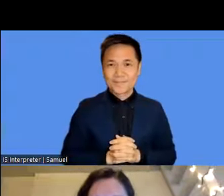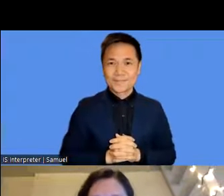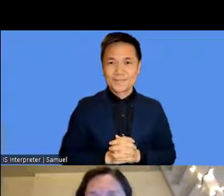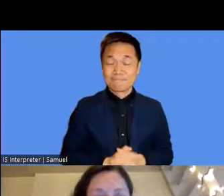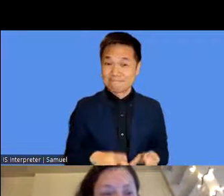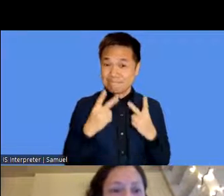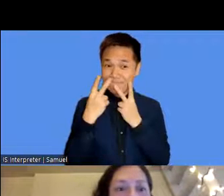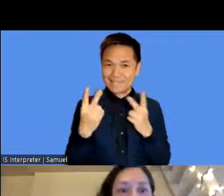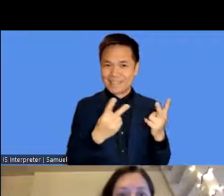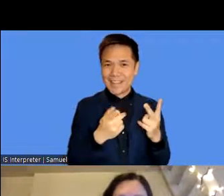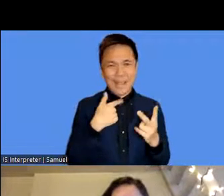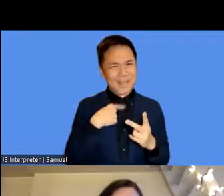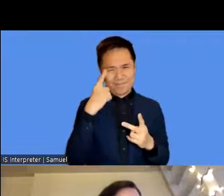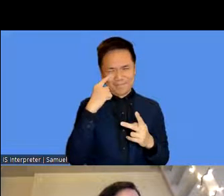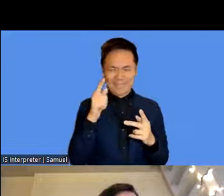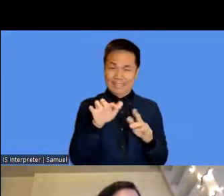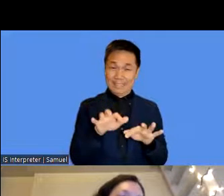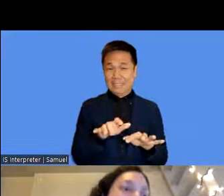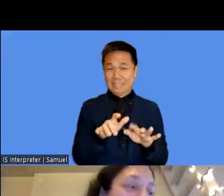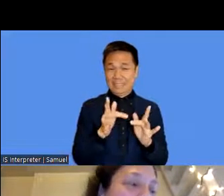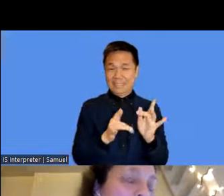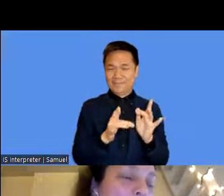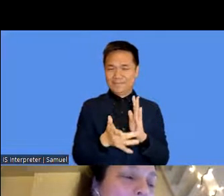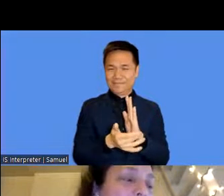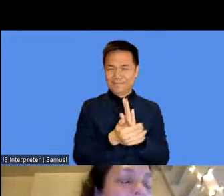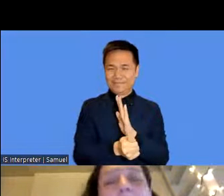Not so good at that. Welcome, everybody.